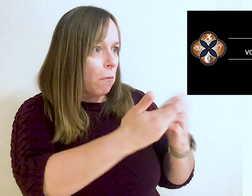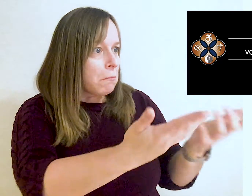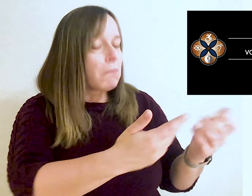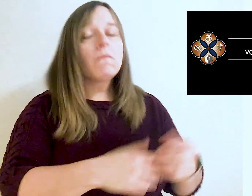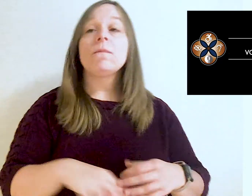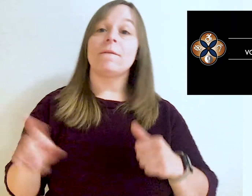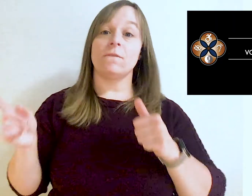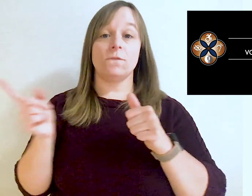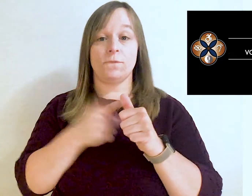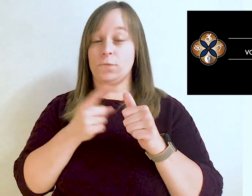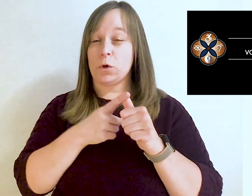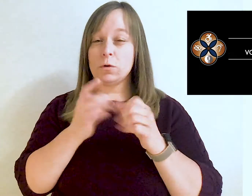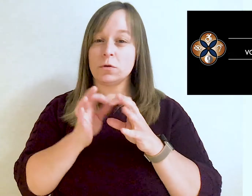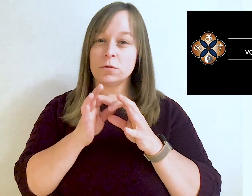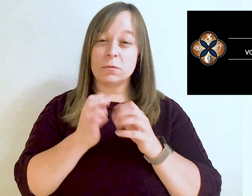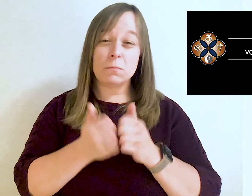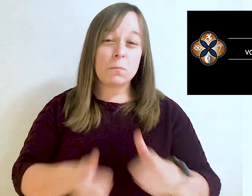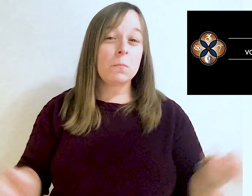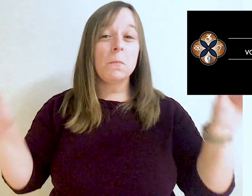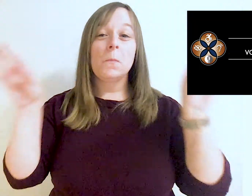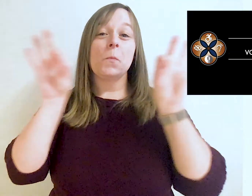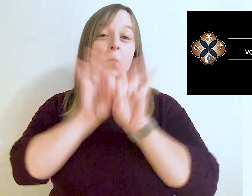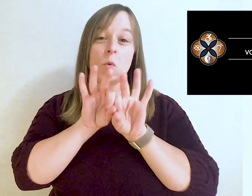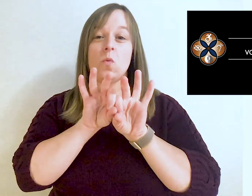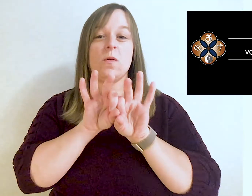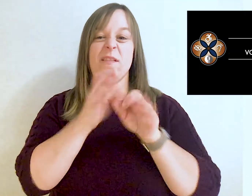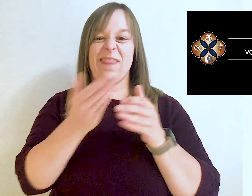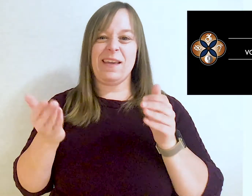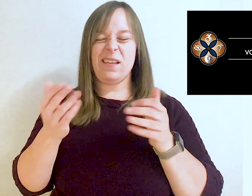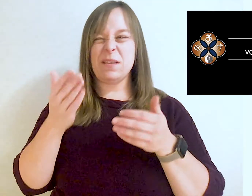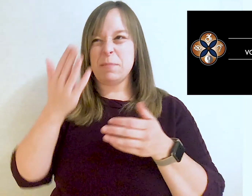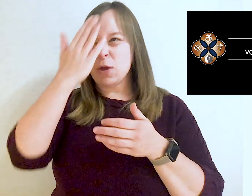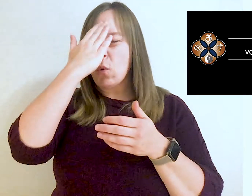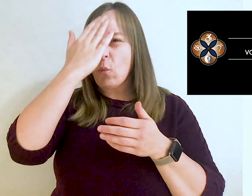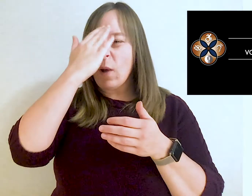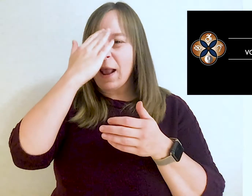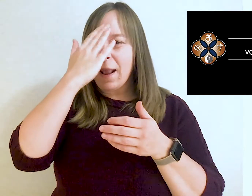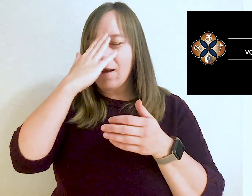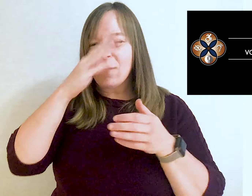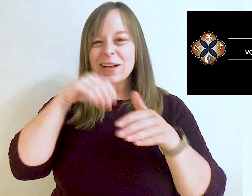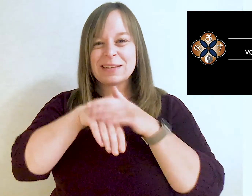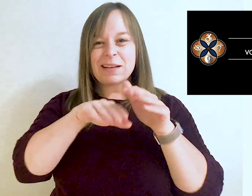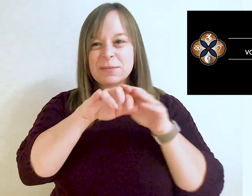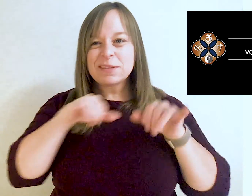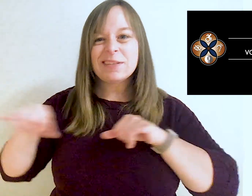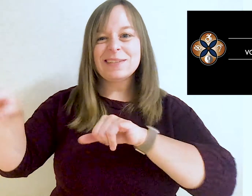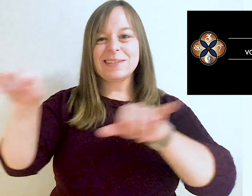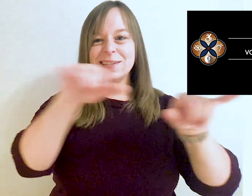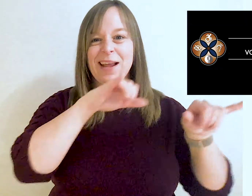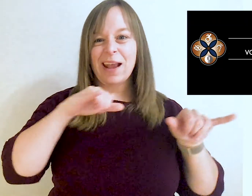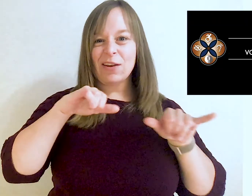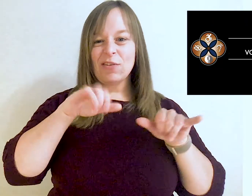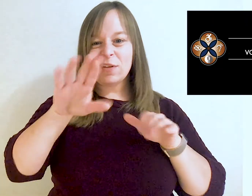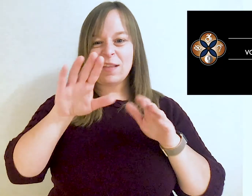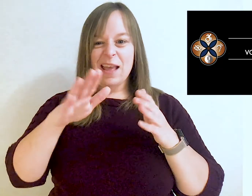One of the first and most important things is to be aware of accessibility standards at the polling place.